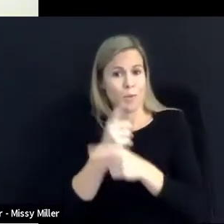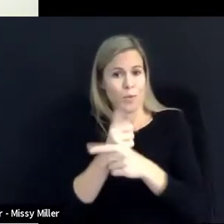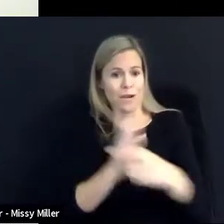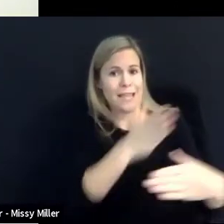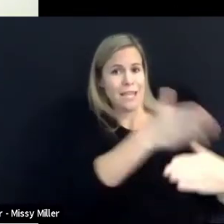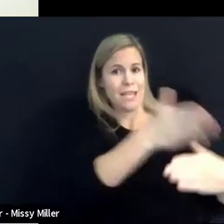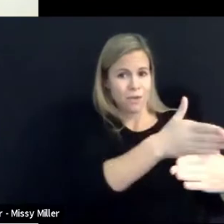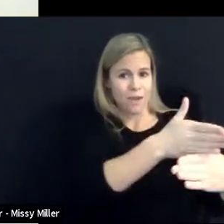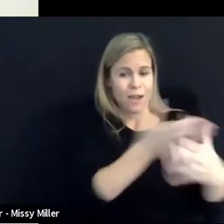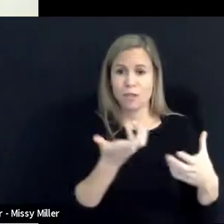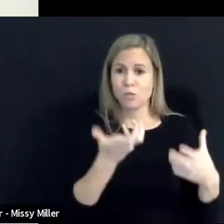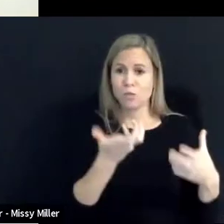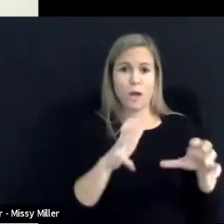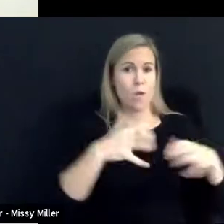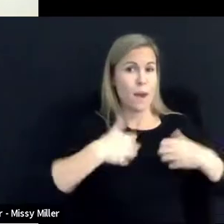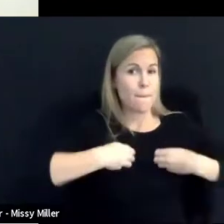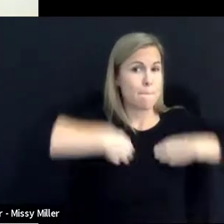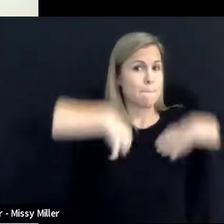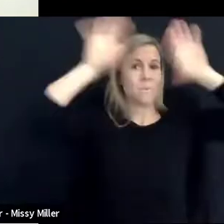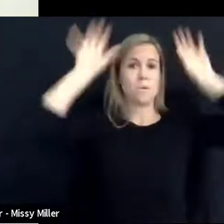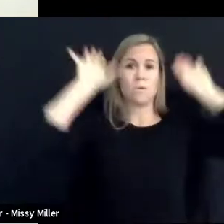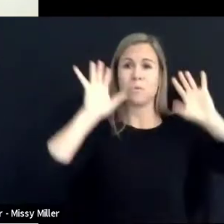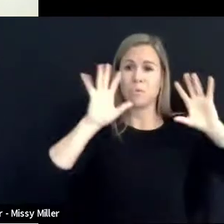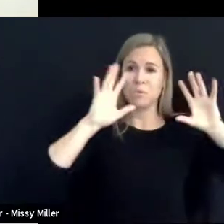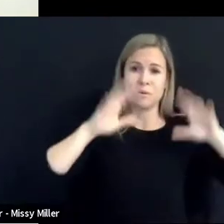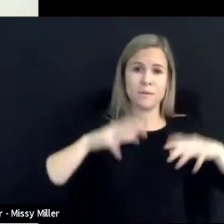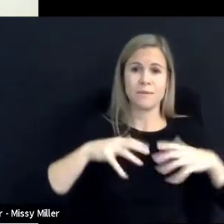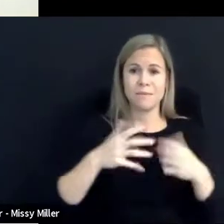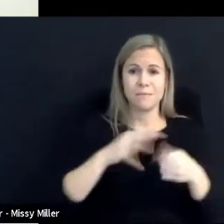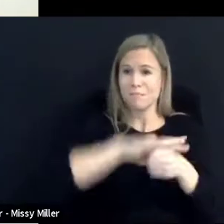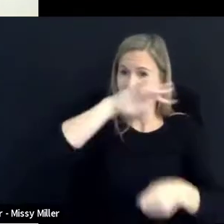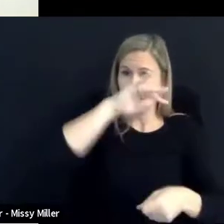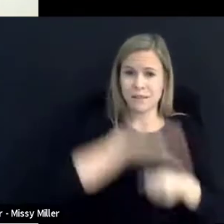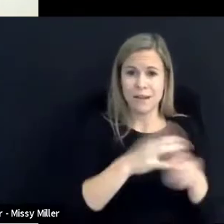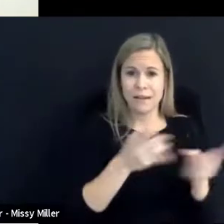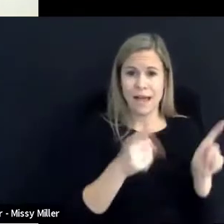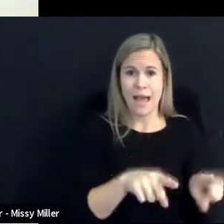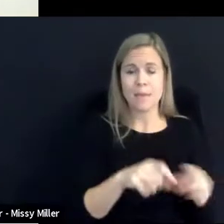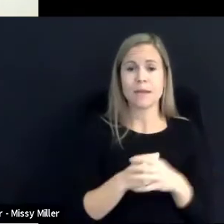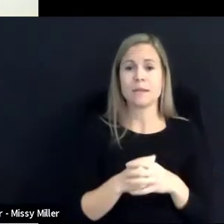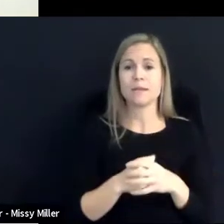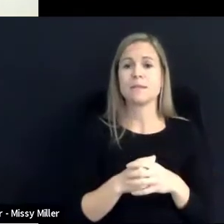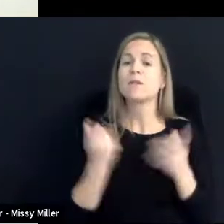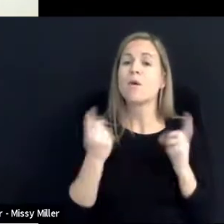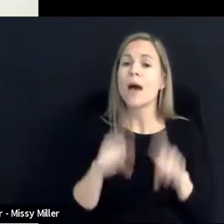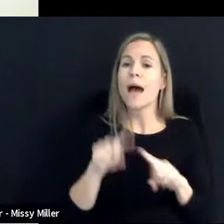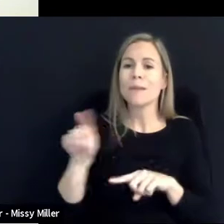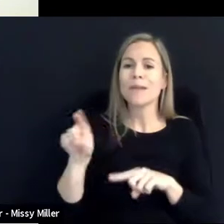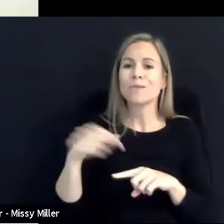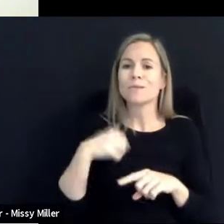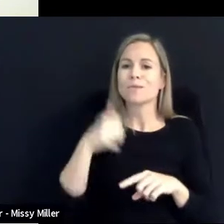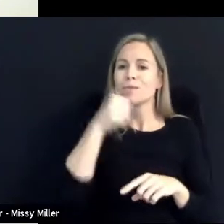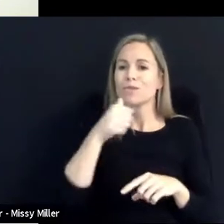in the gym at her school, and she was using weights. Well, she sat in the chair and use the arm weights,